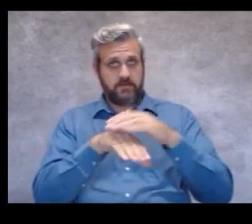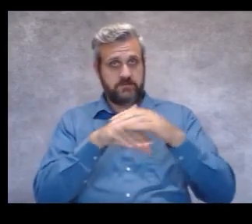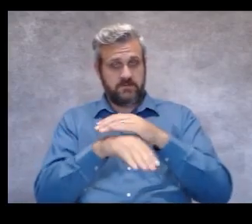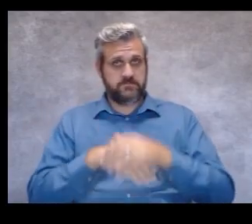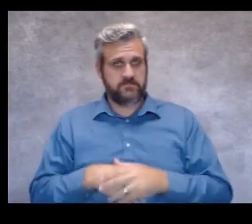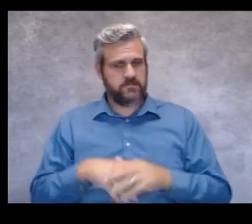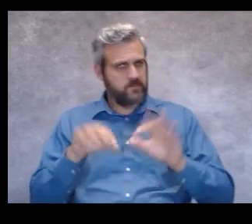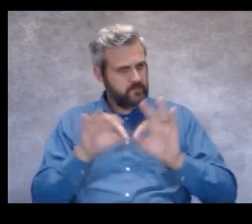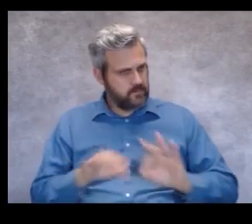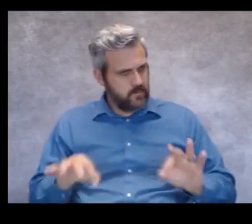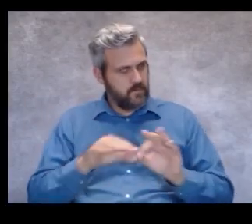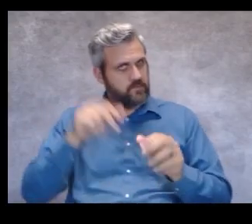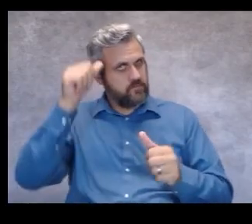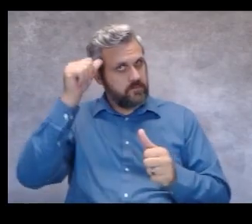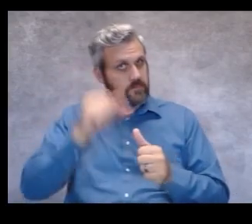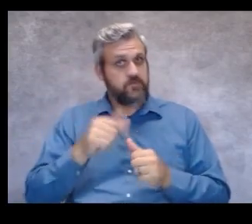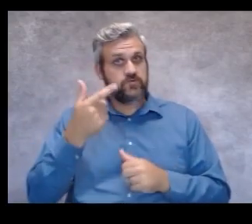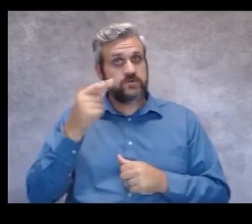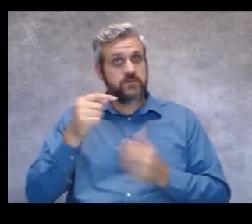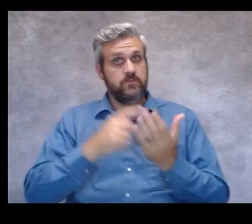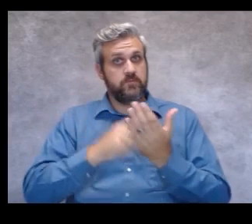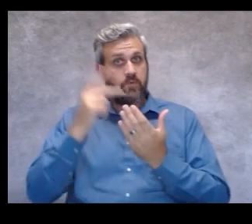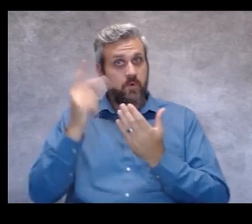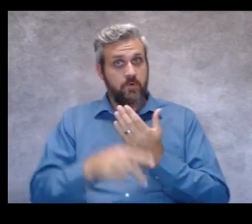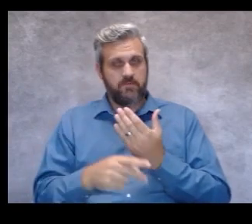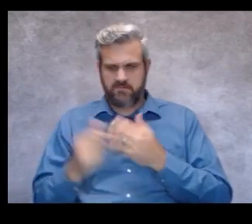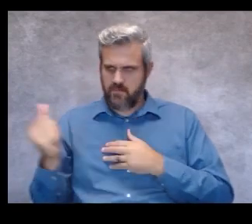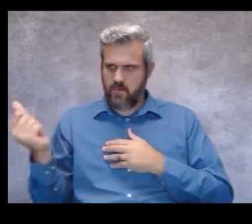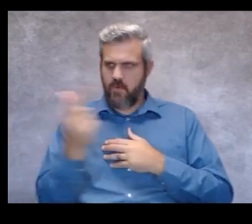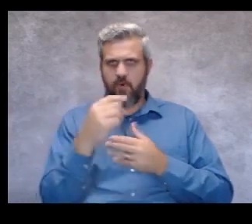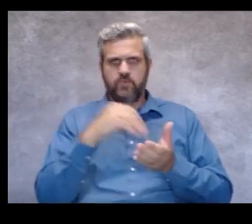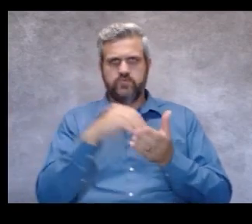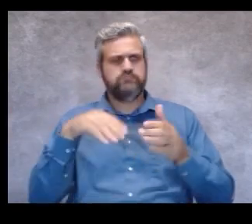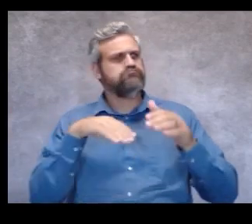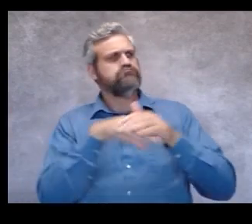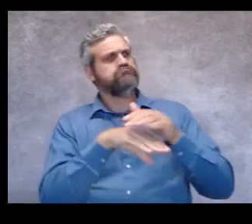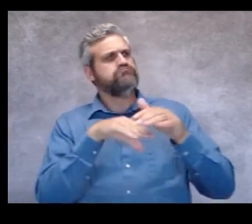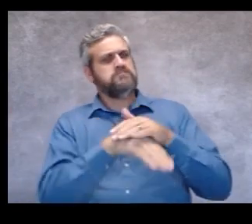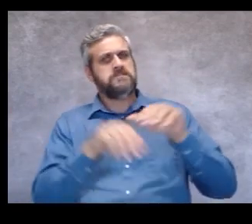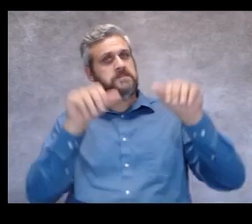remember that the GT program should be accessible to all students. This means